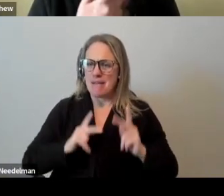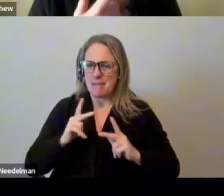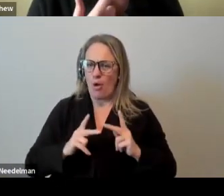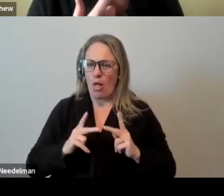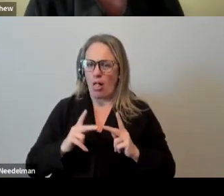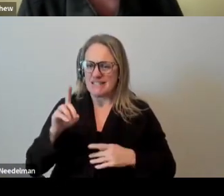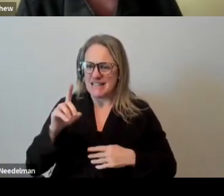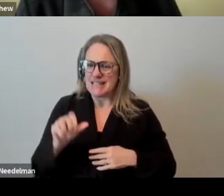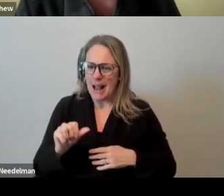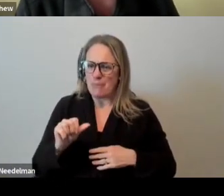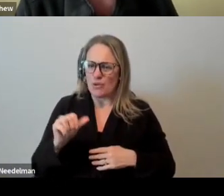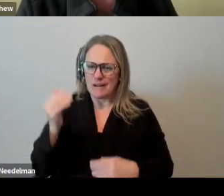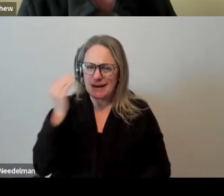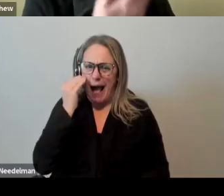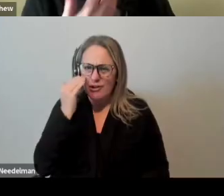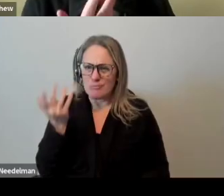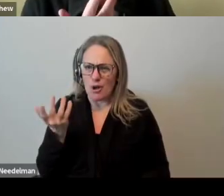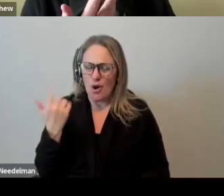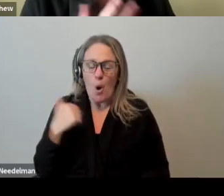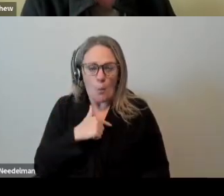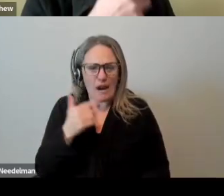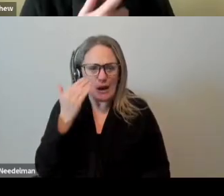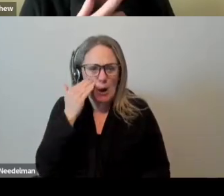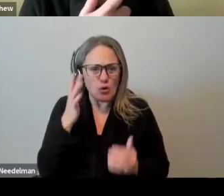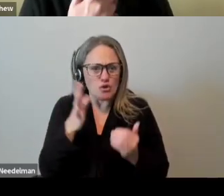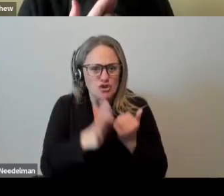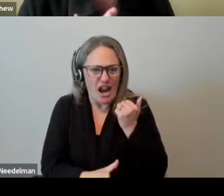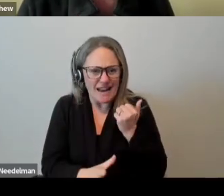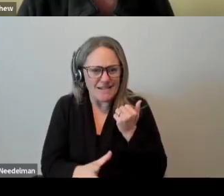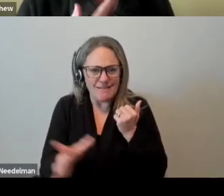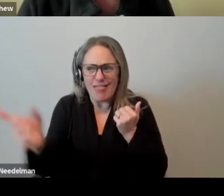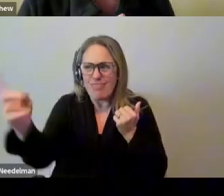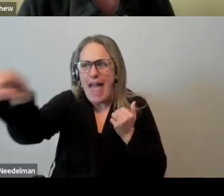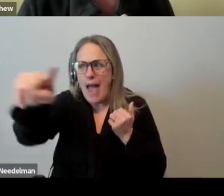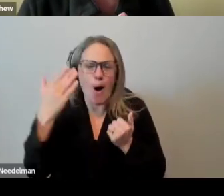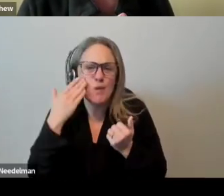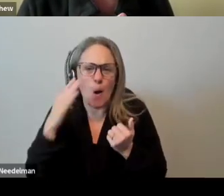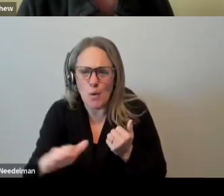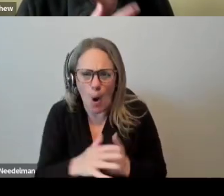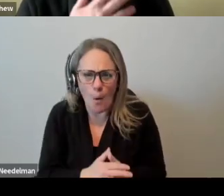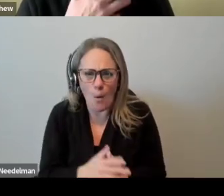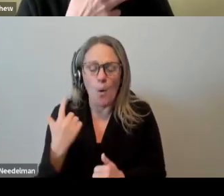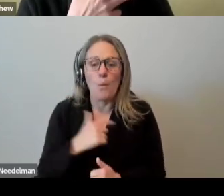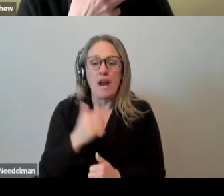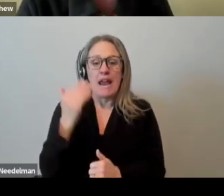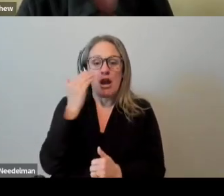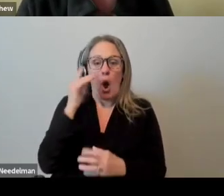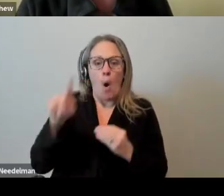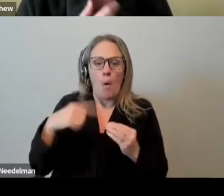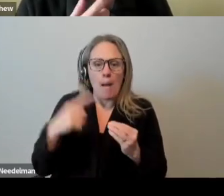We know shit they'll need to know, right? Welcome. We know something about the future. We have knowledge